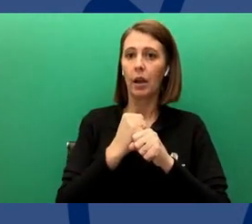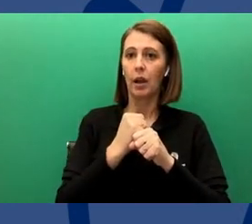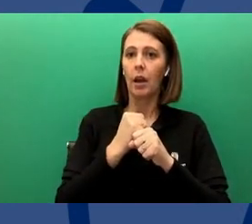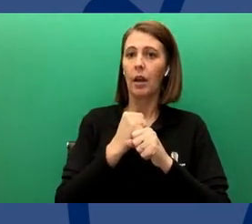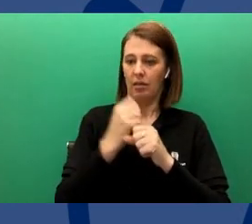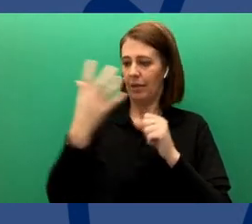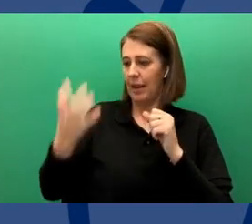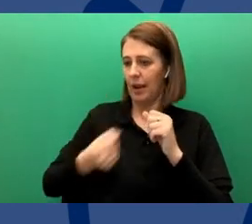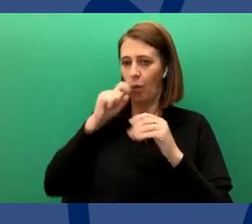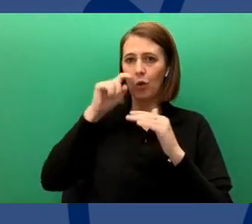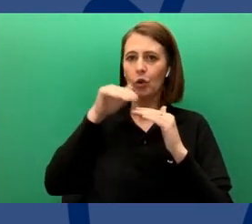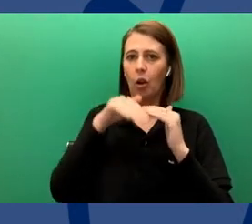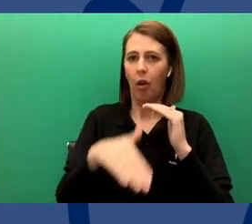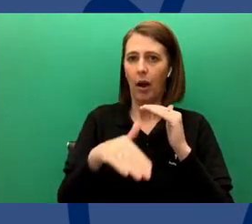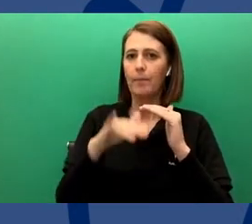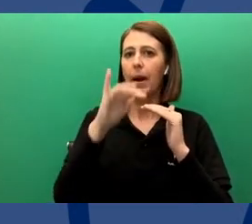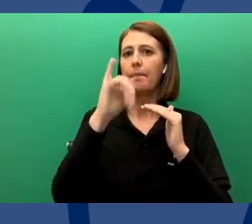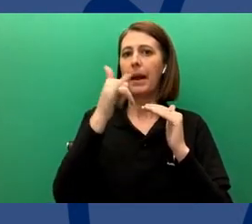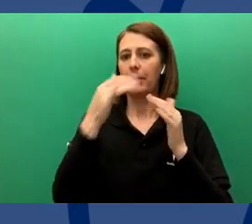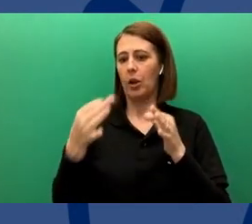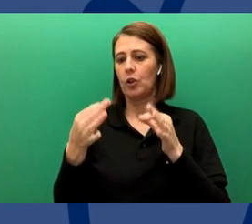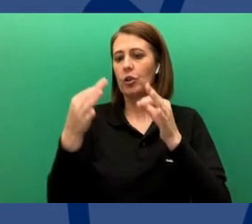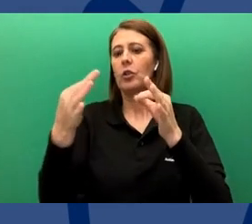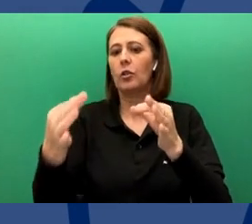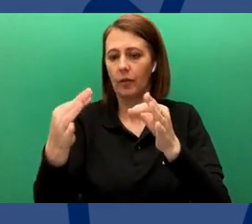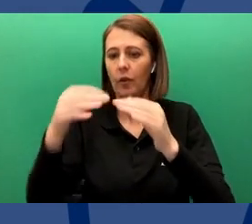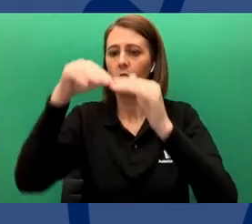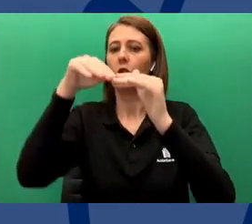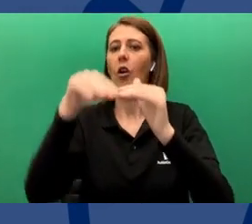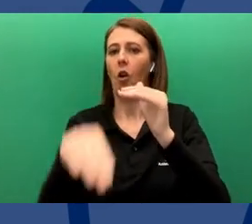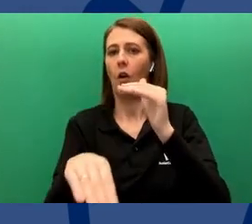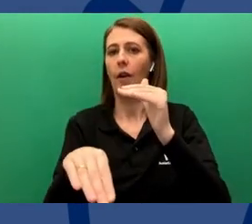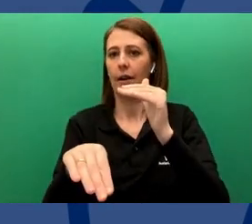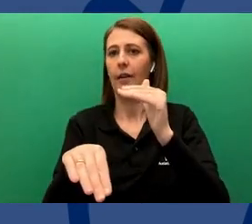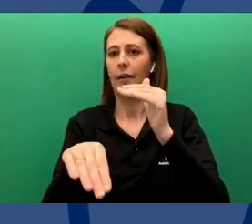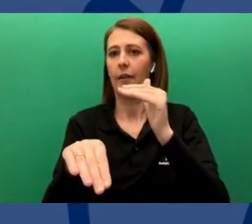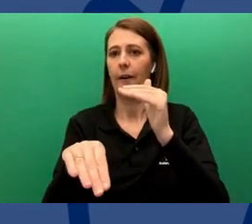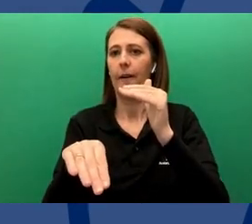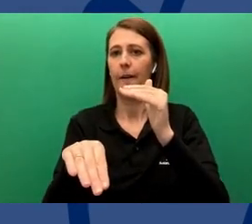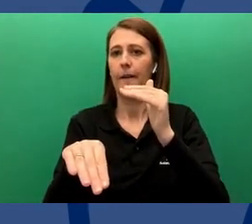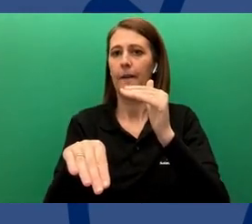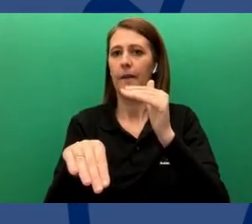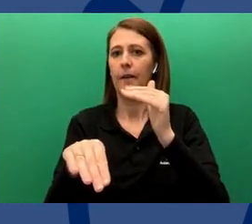just that that may be a deferred decline to what ‑ to what it might be for an accrual